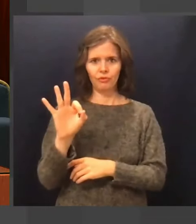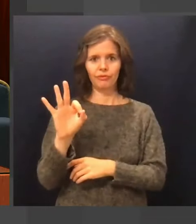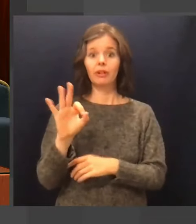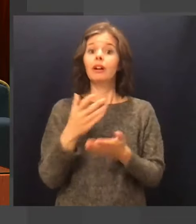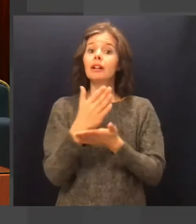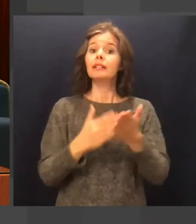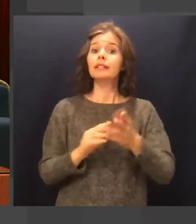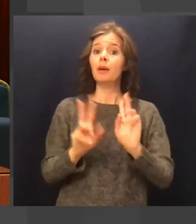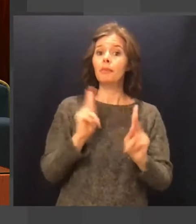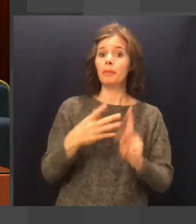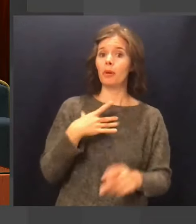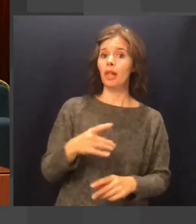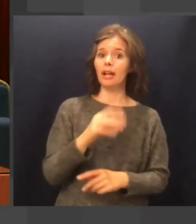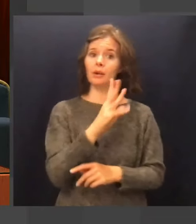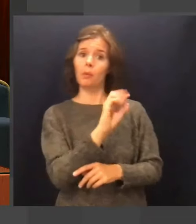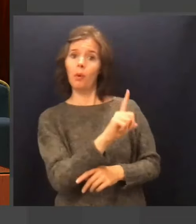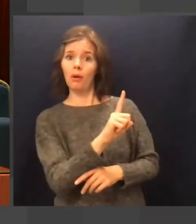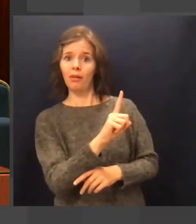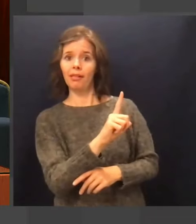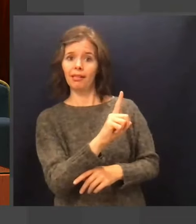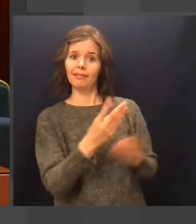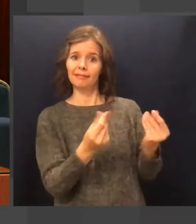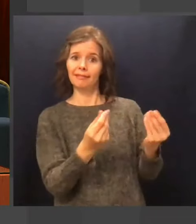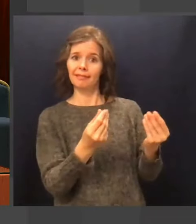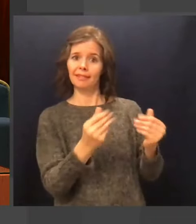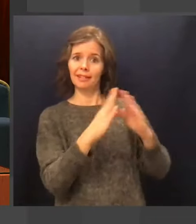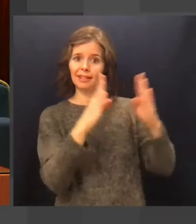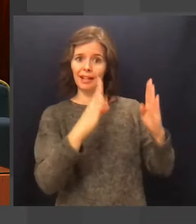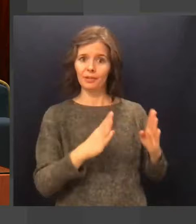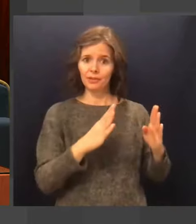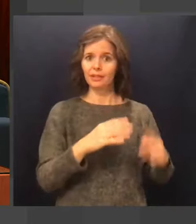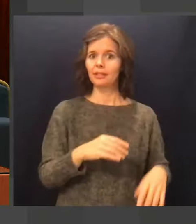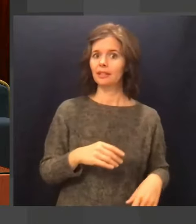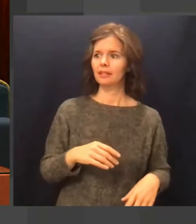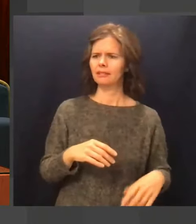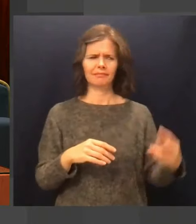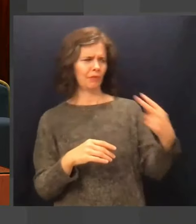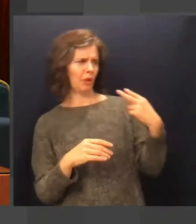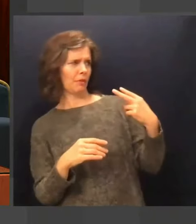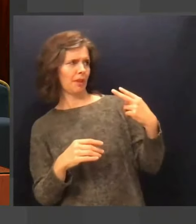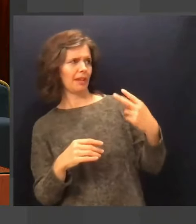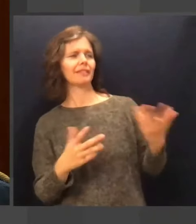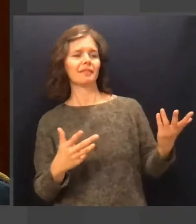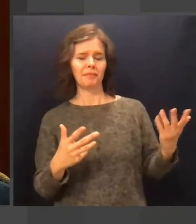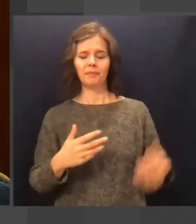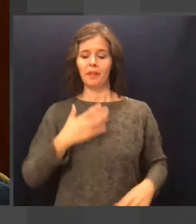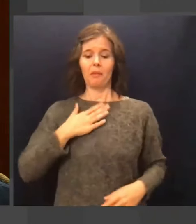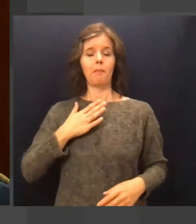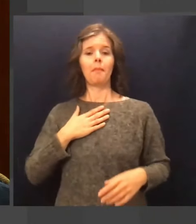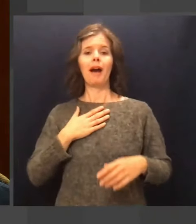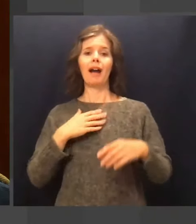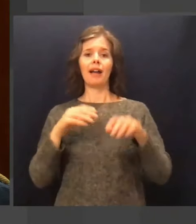LOOKING AT ME.